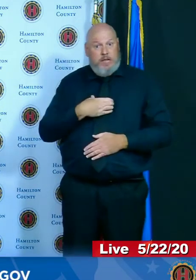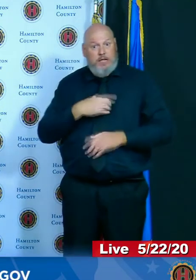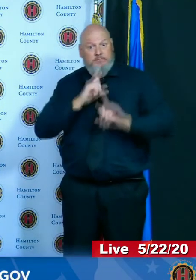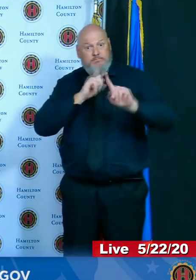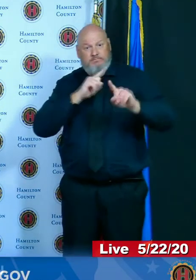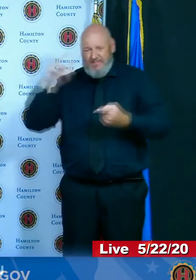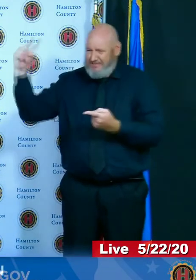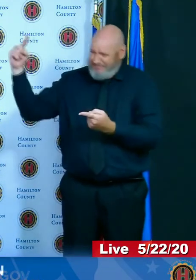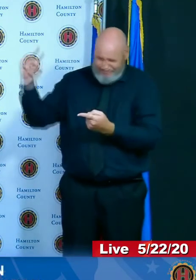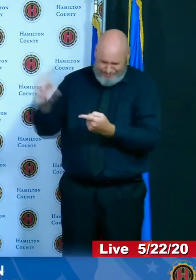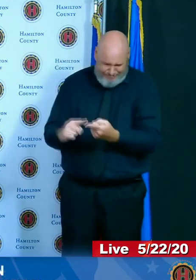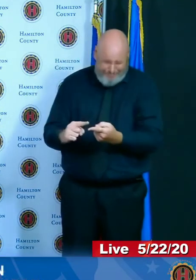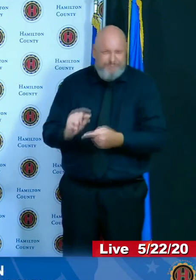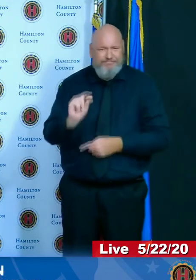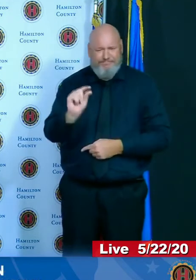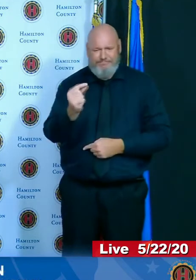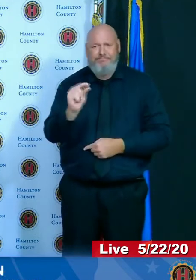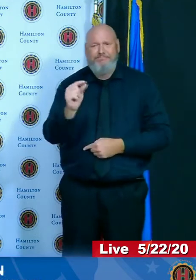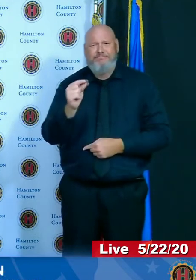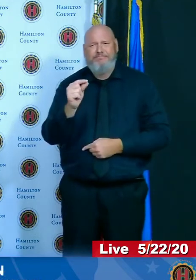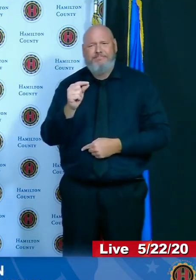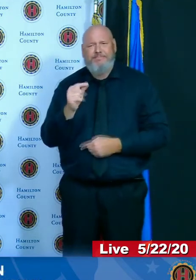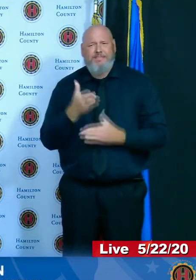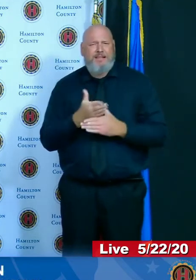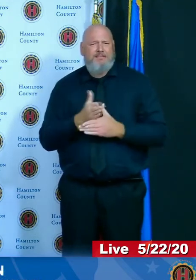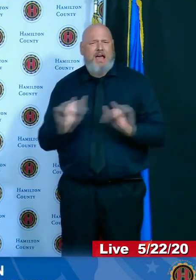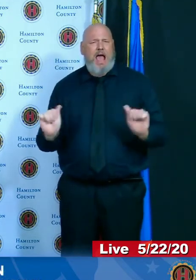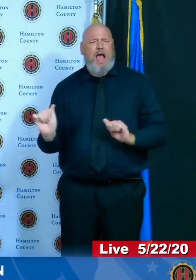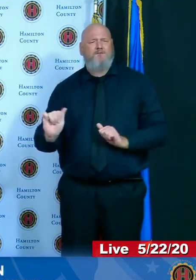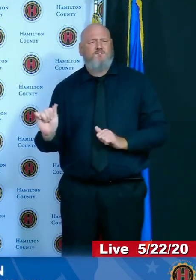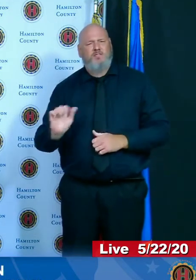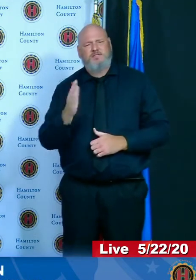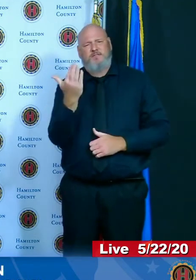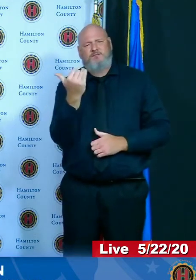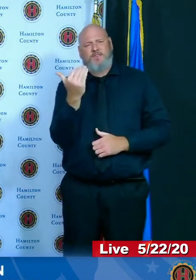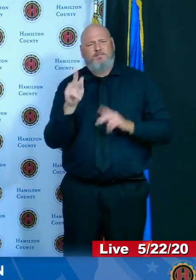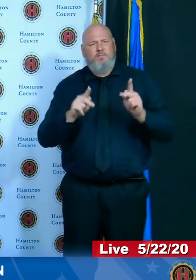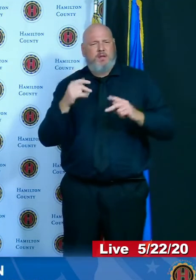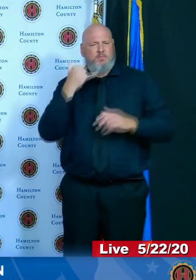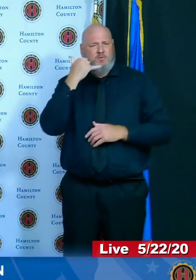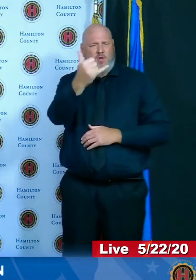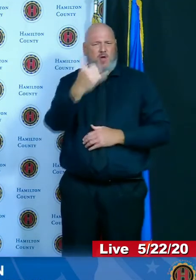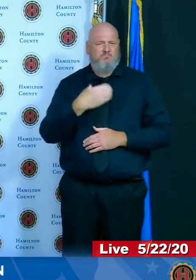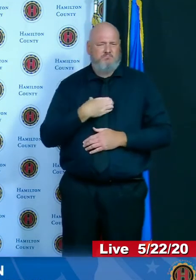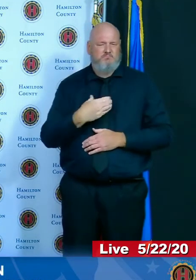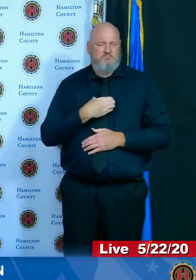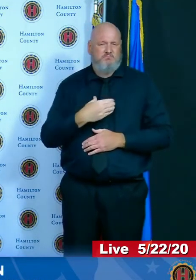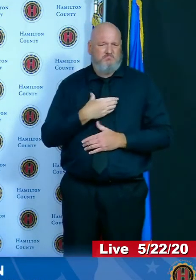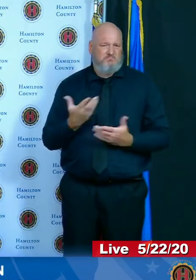average 15 complaints per day regarding businesses and this this pertains to all